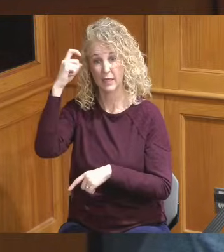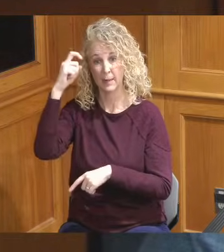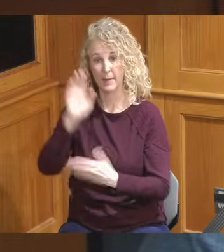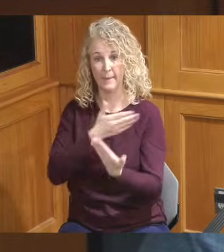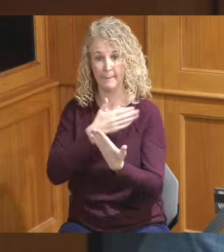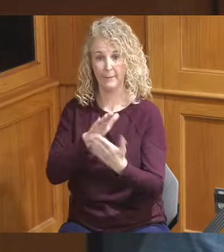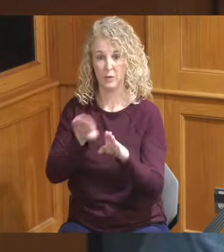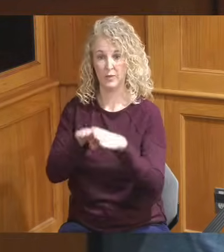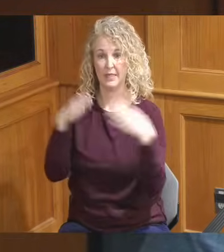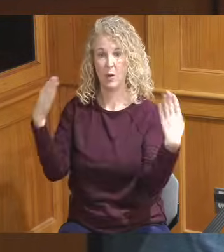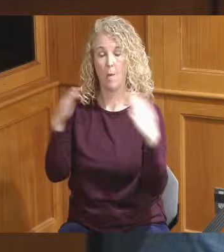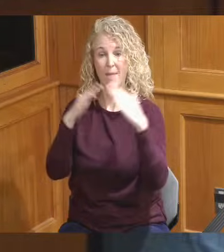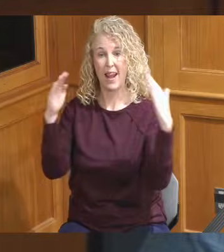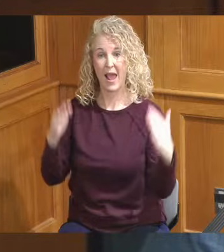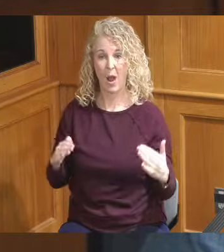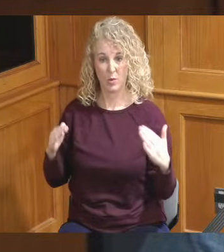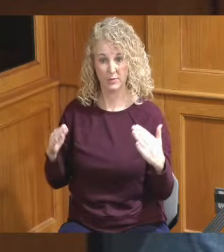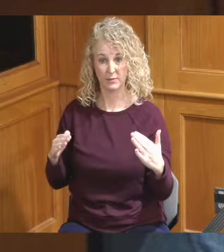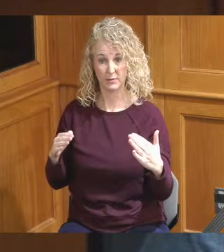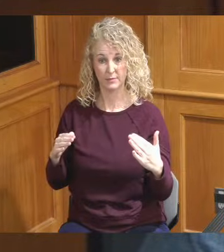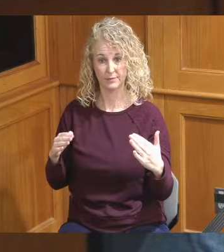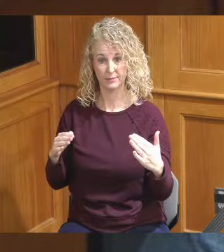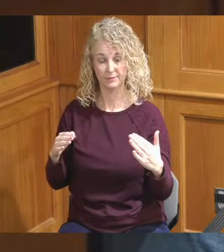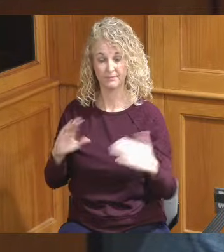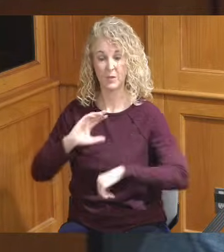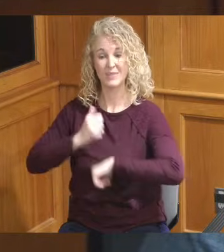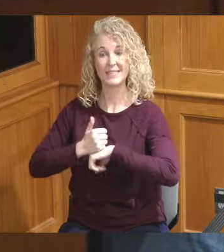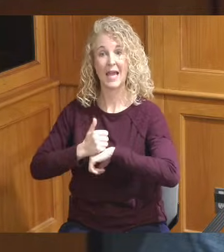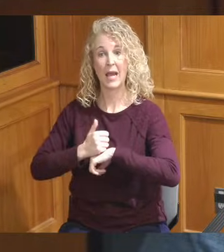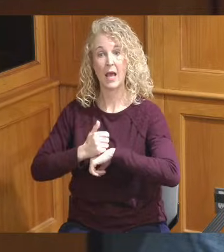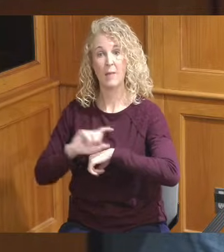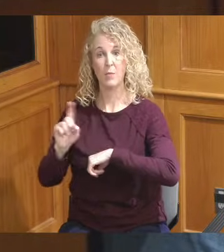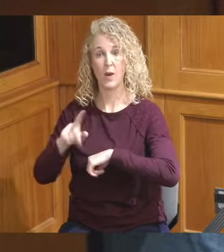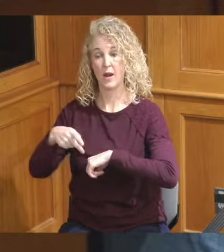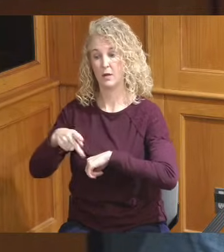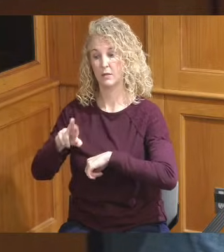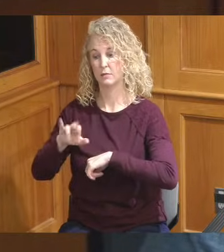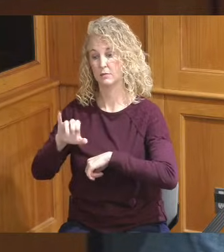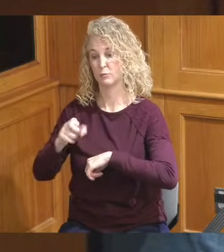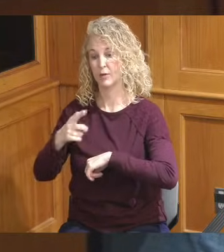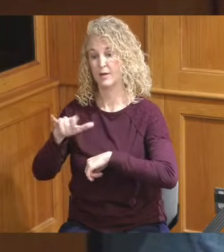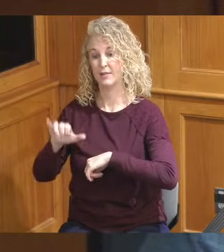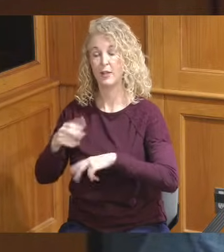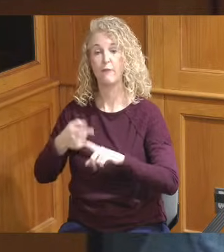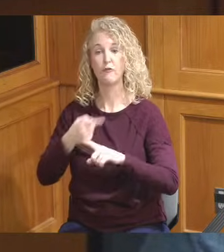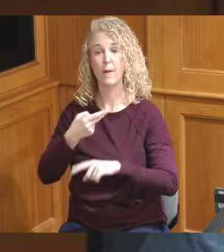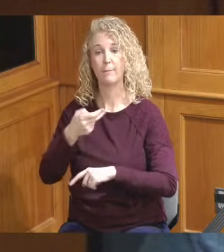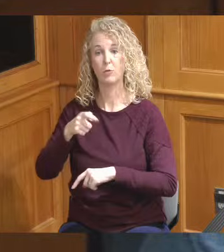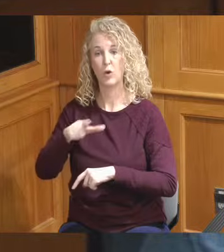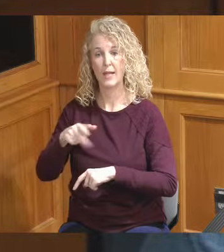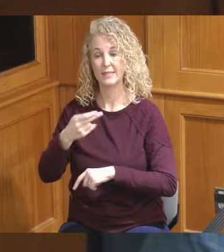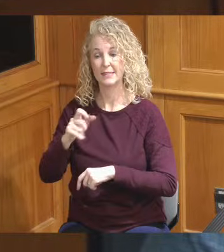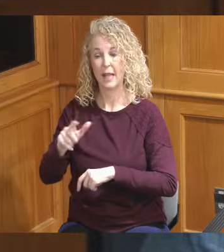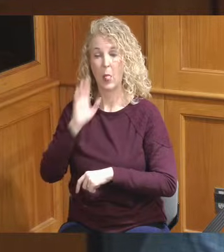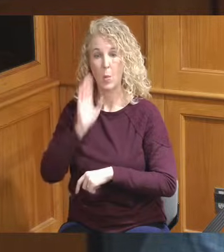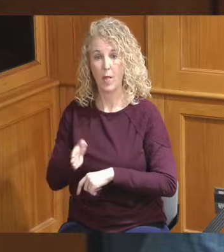open house. this is something that was organized over in Price Hill by Price Hill will and it was a